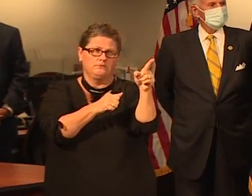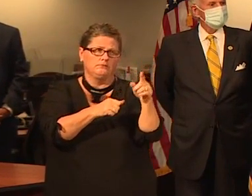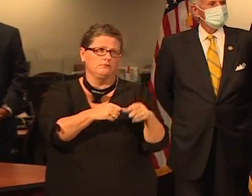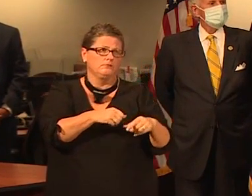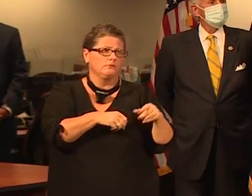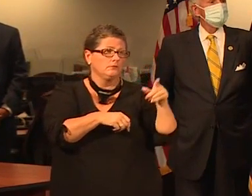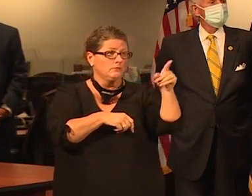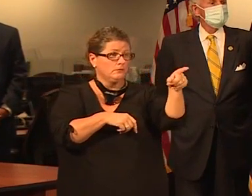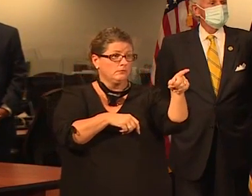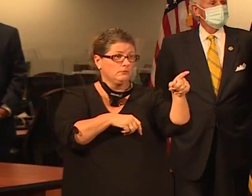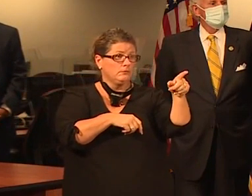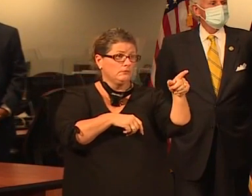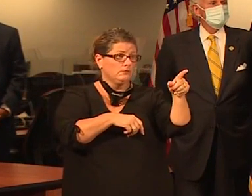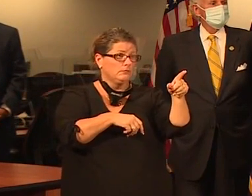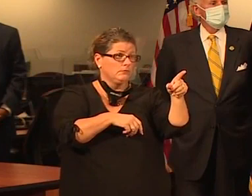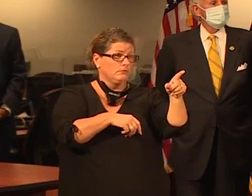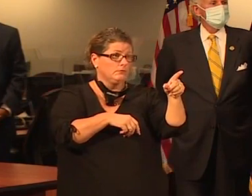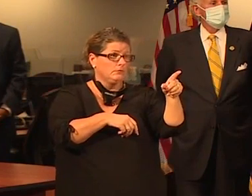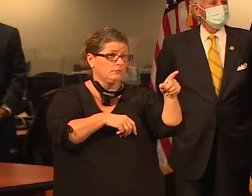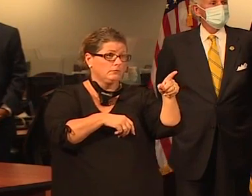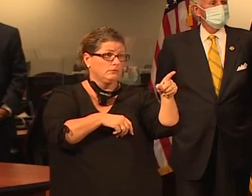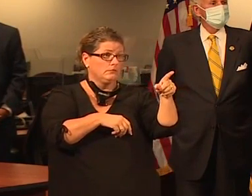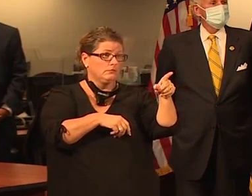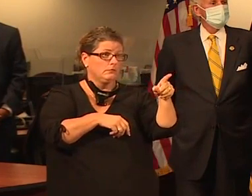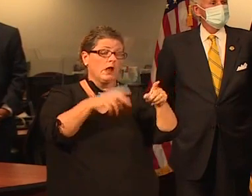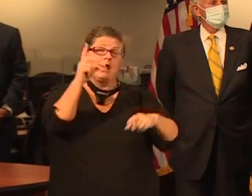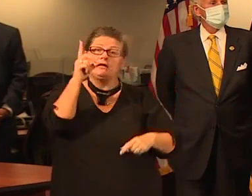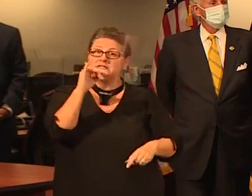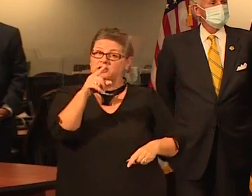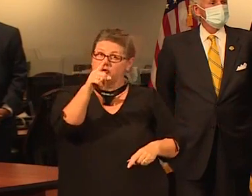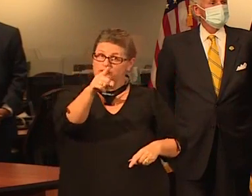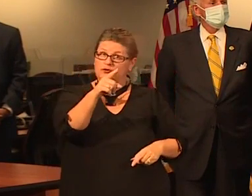PROVIDER WHO COMPLETED IT AND DISCUSSED IT WITH THEM.